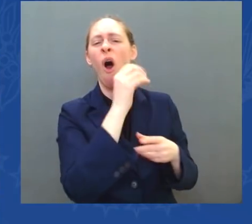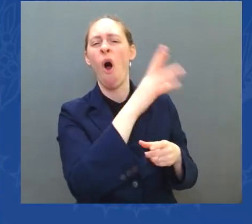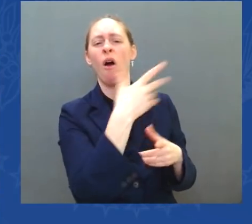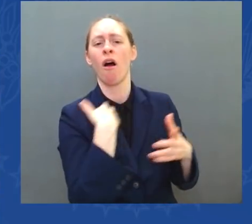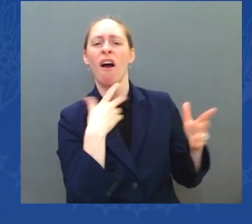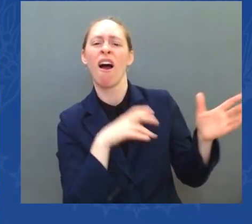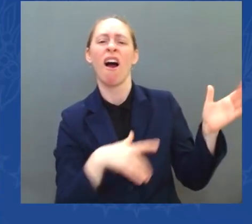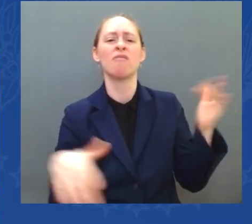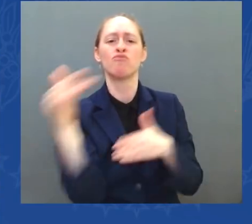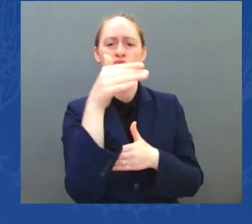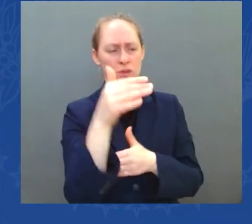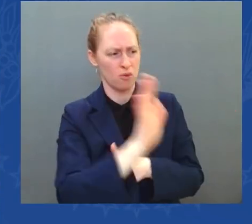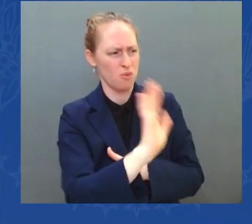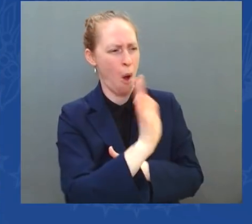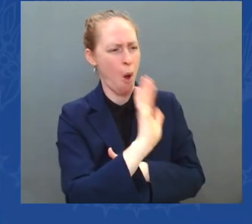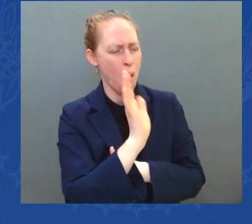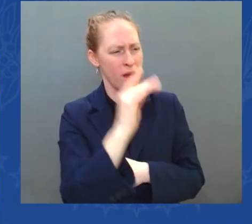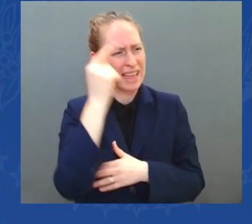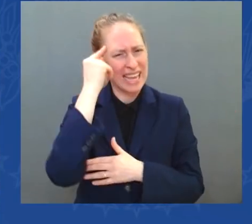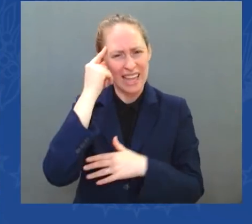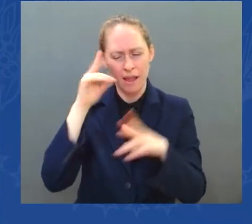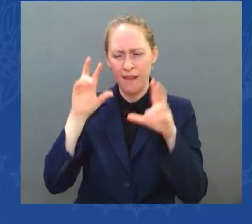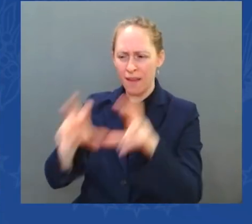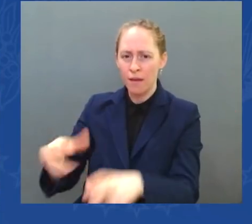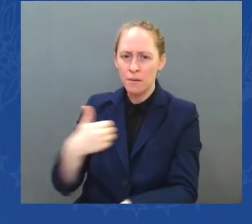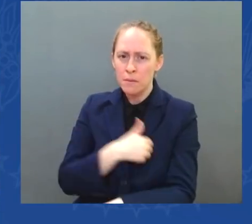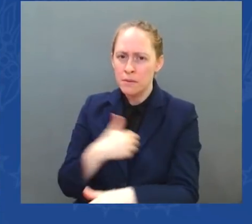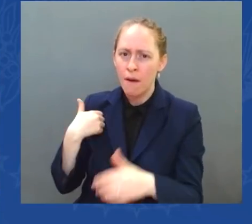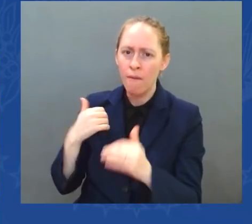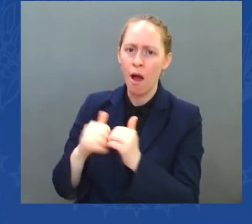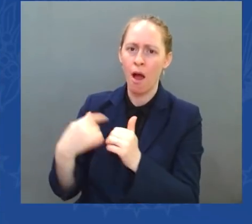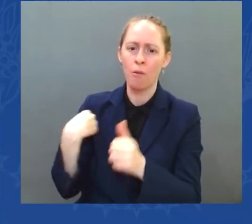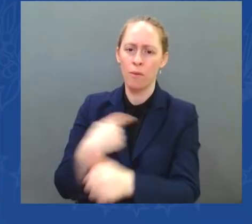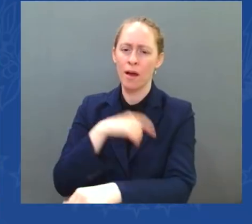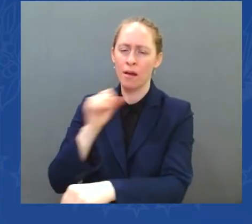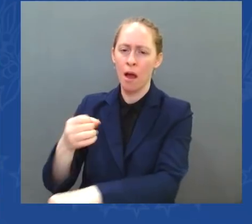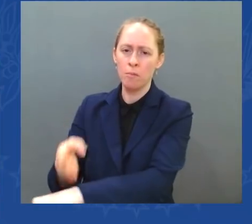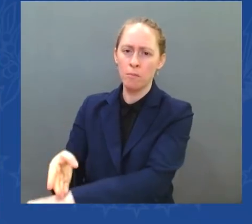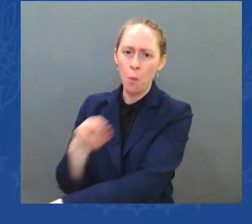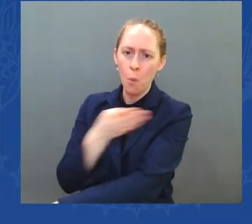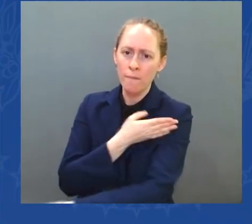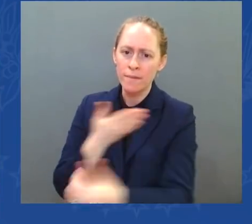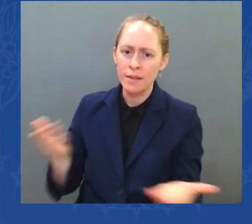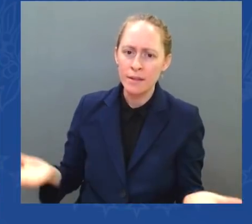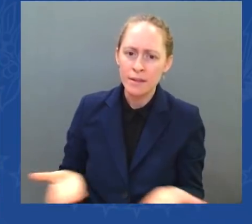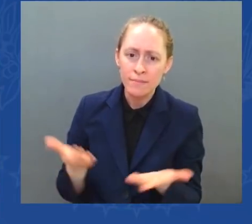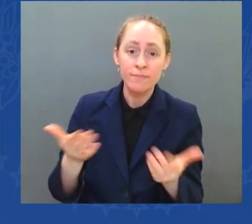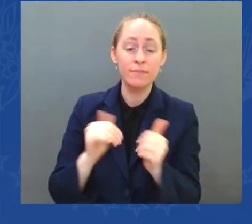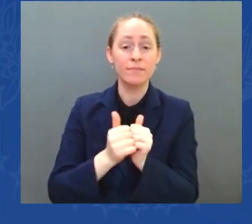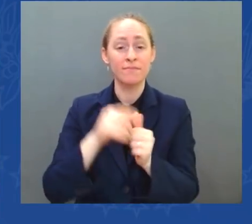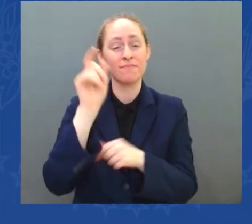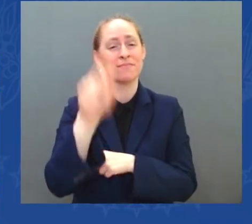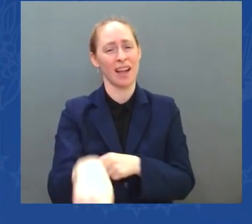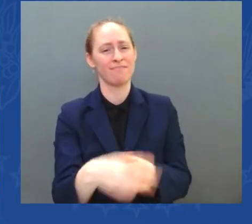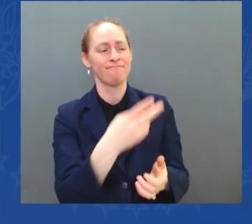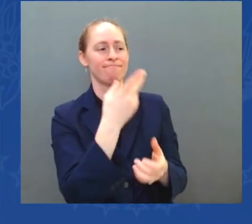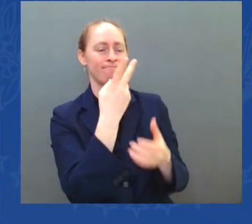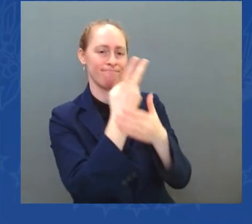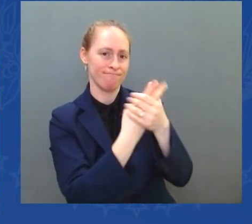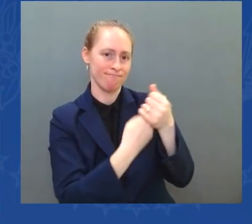which is going to provide $90 billion in research and development, STEM education, manufacturing,